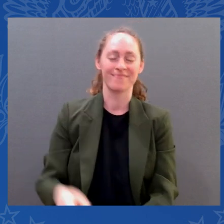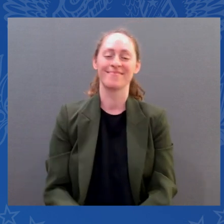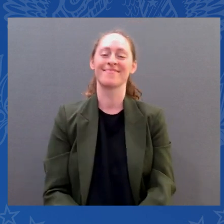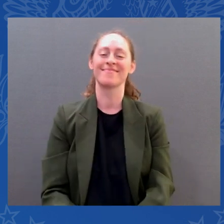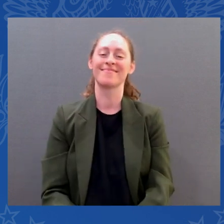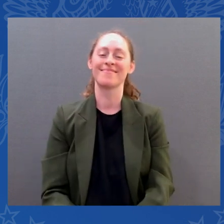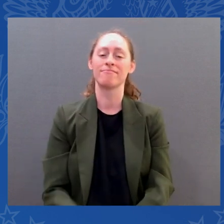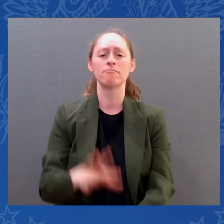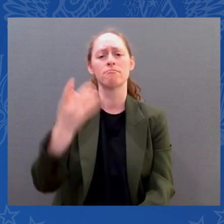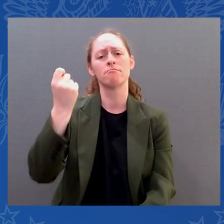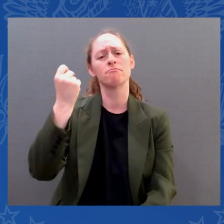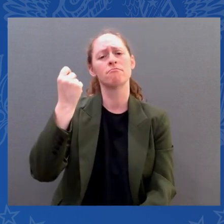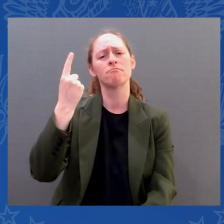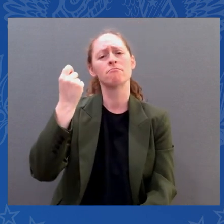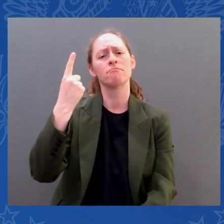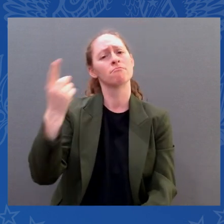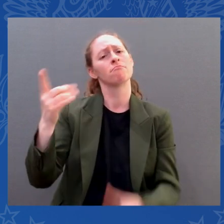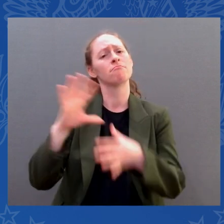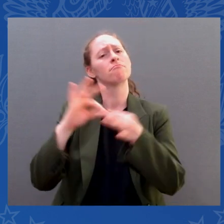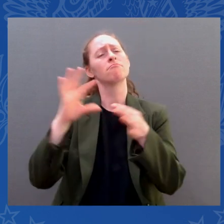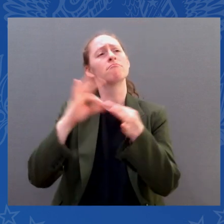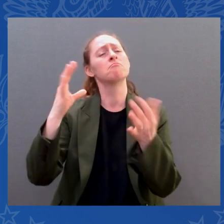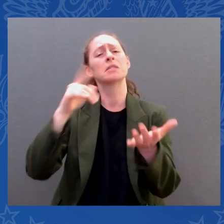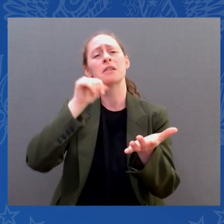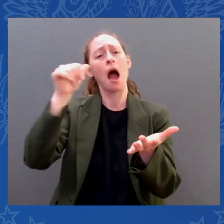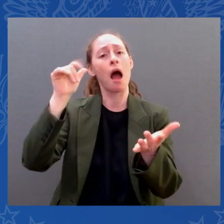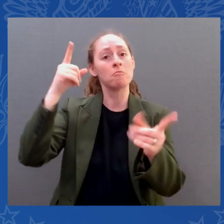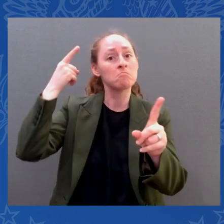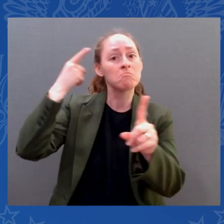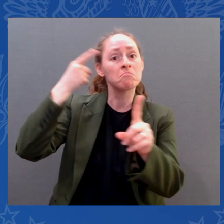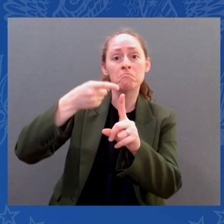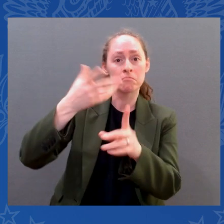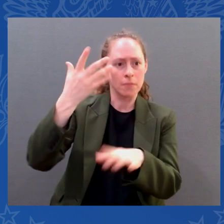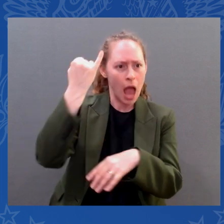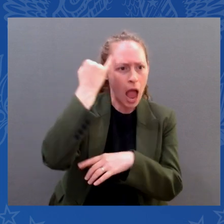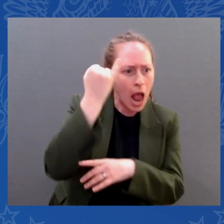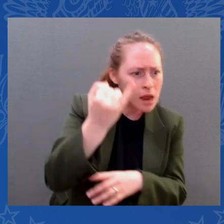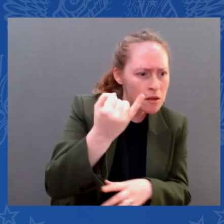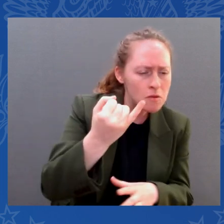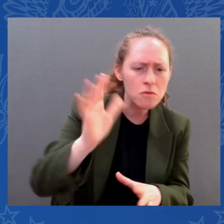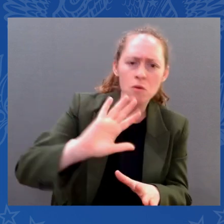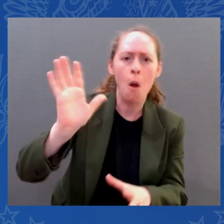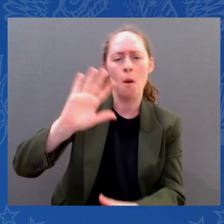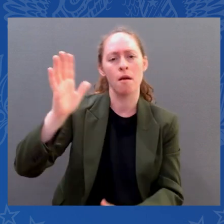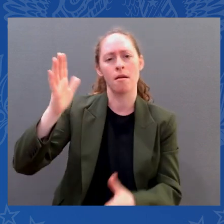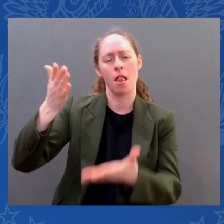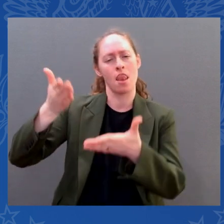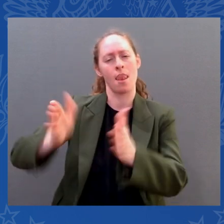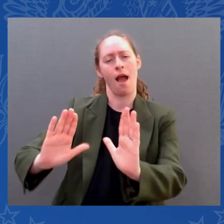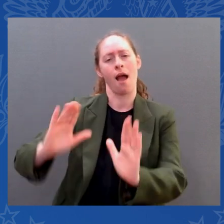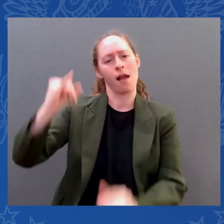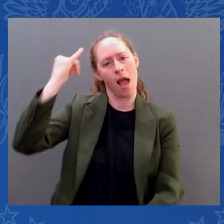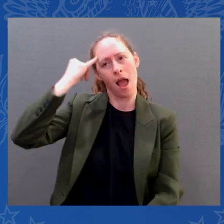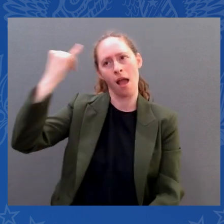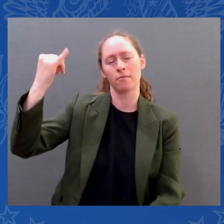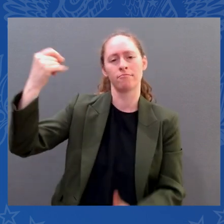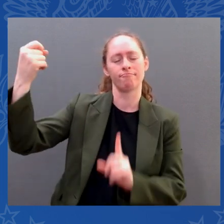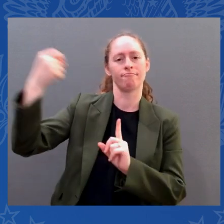This mus- -- this museum is going to help the idea find so many American souls -- so many people from around the world